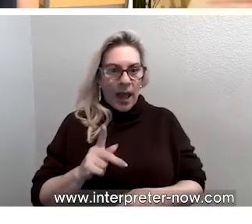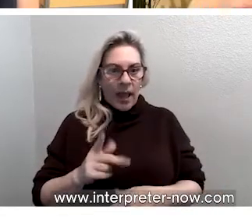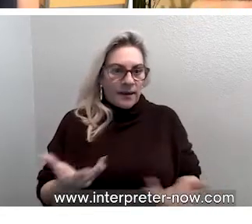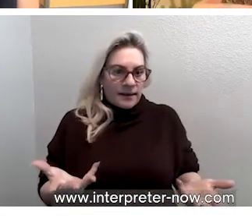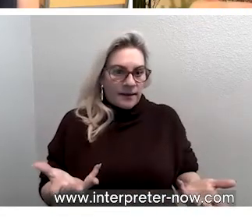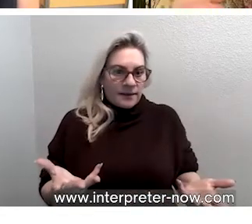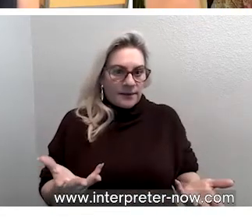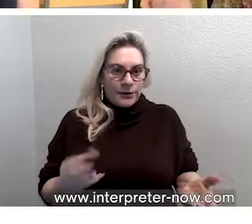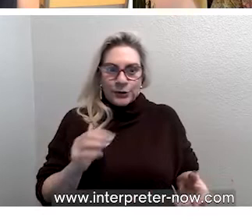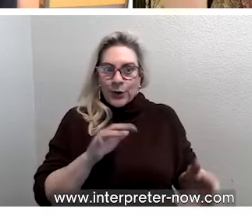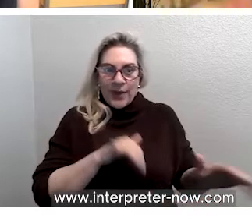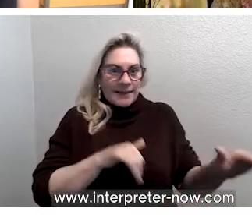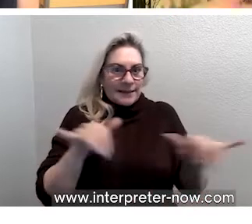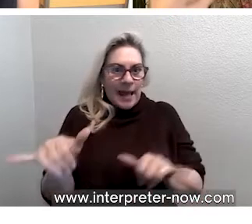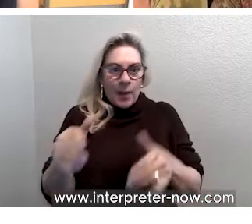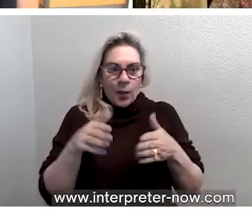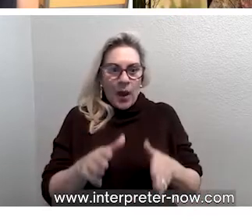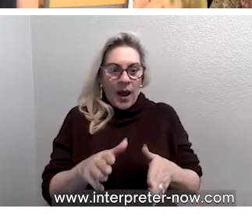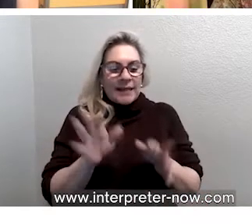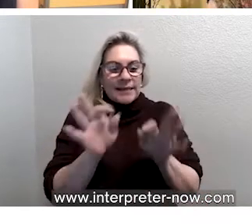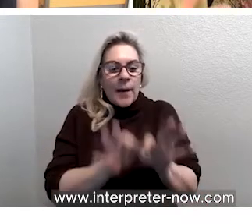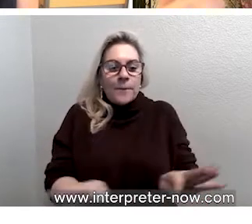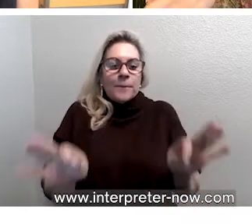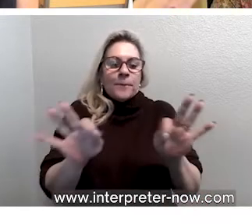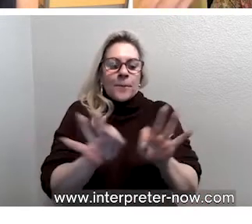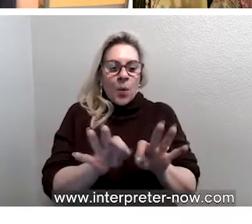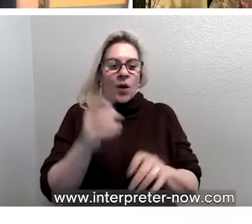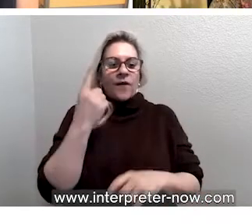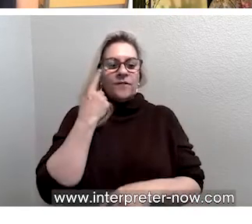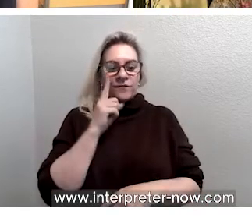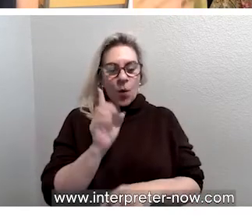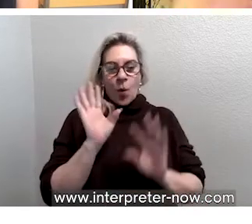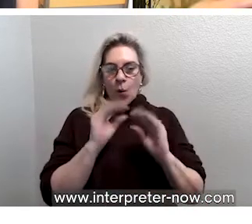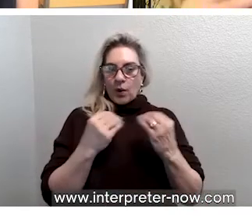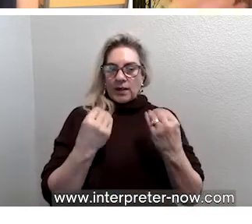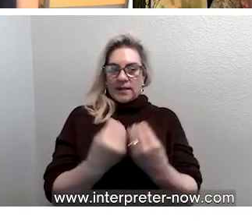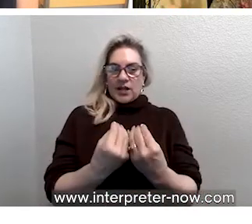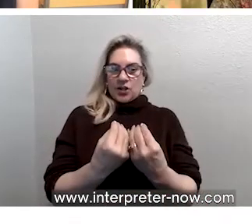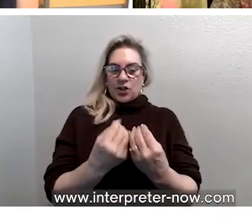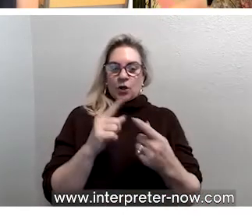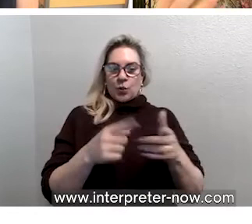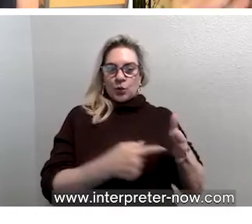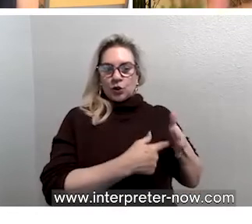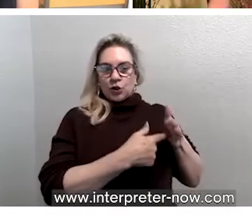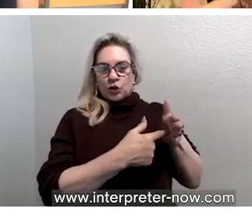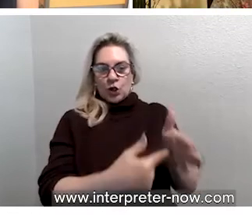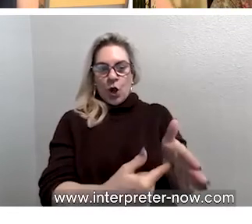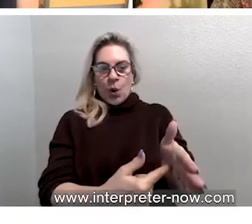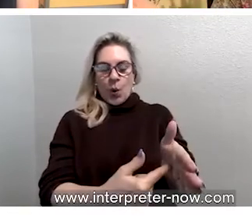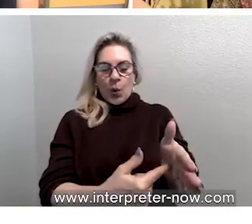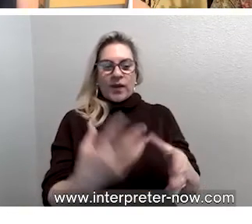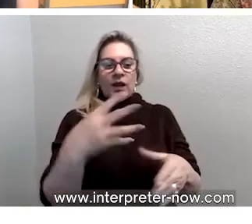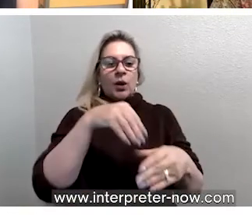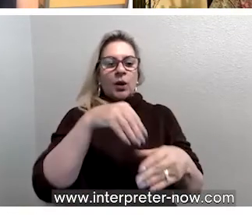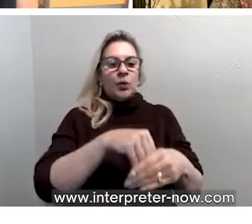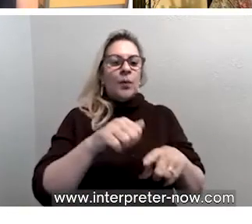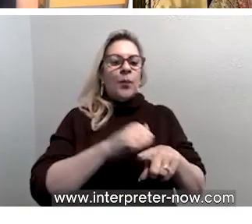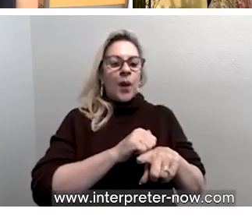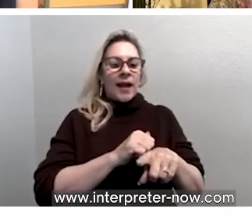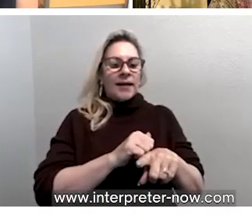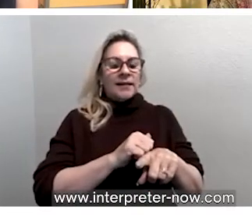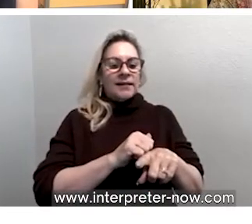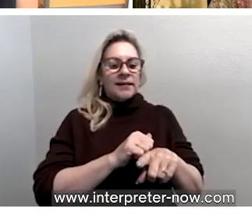In the same way, it's important for organizations to put these inclusive practices in place